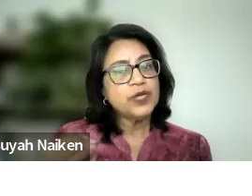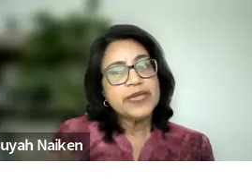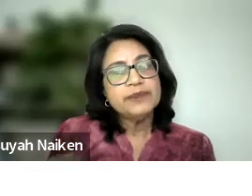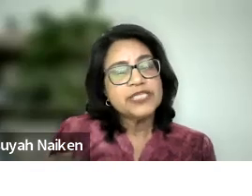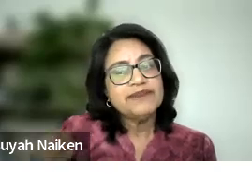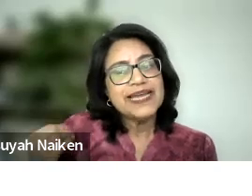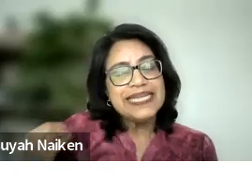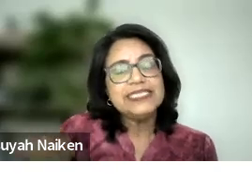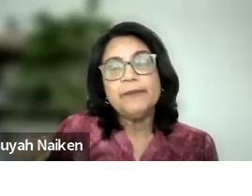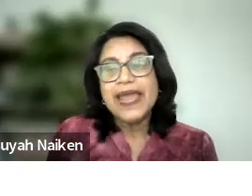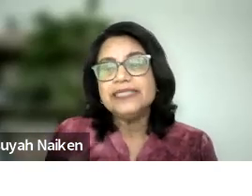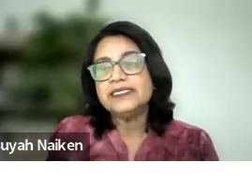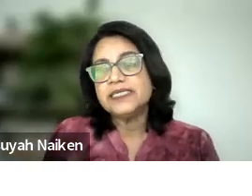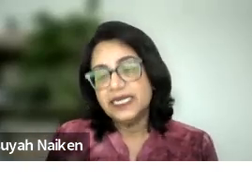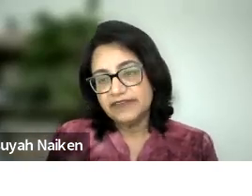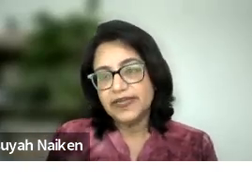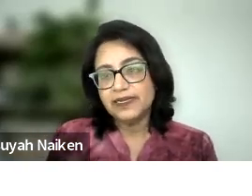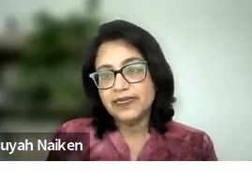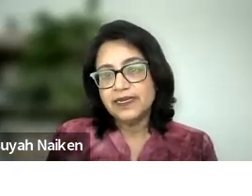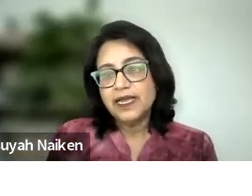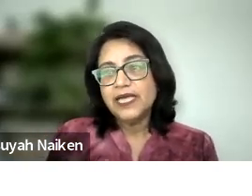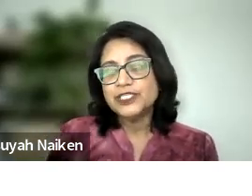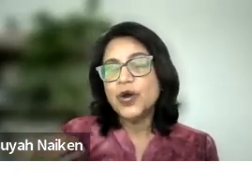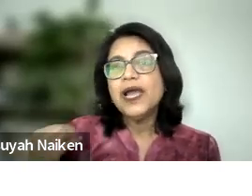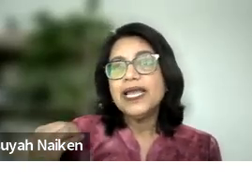That this child will always be dependent on others.